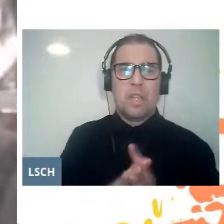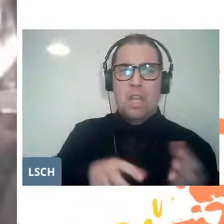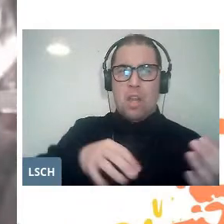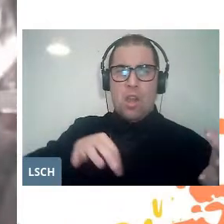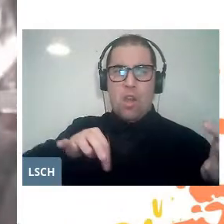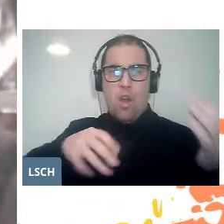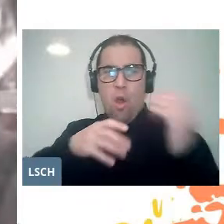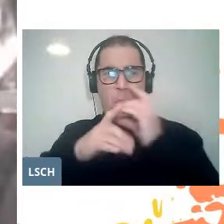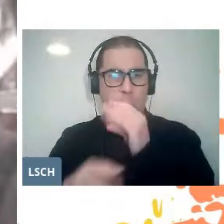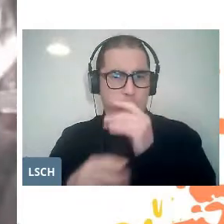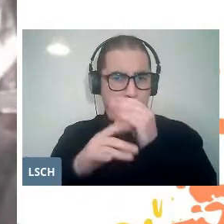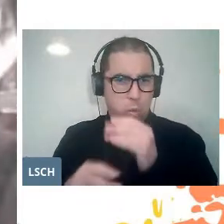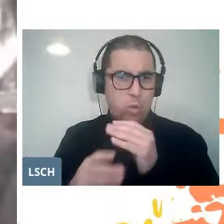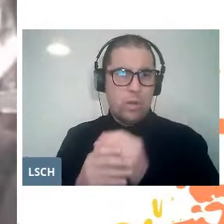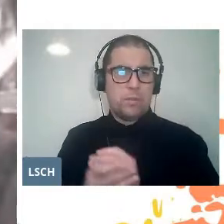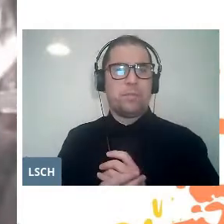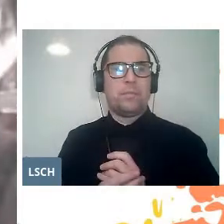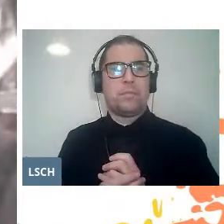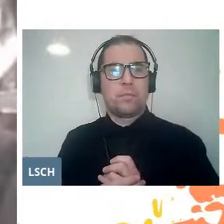that is, it demands them to the maximum,